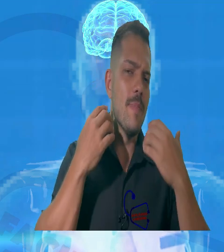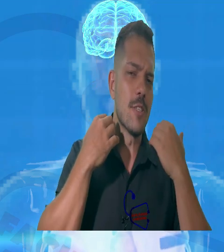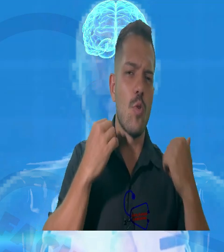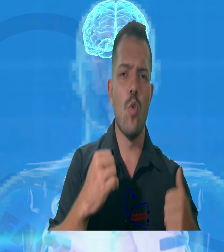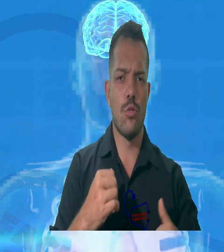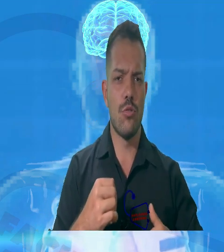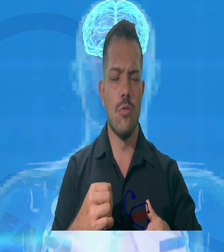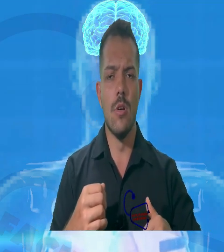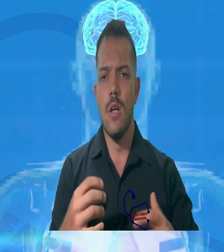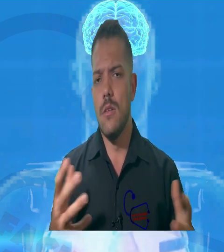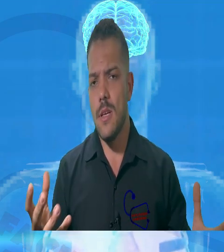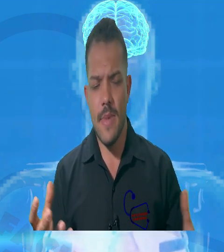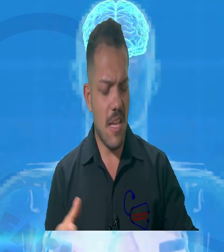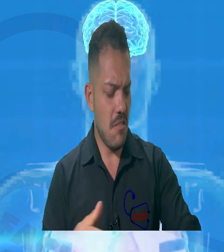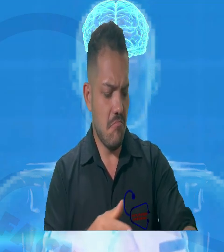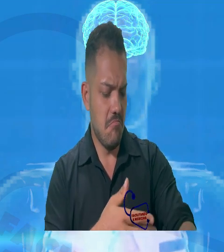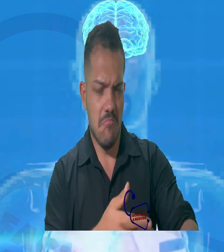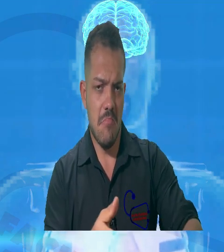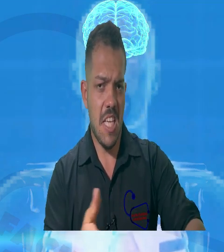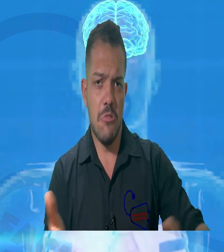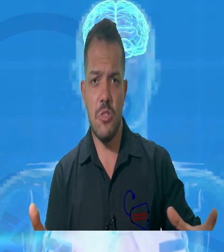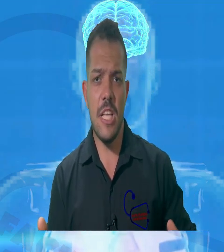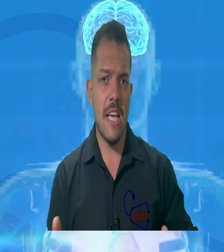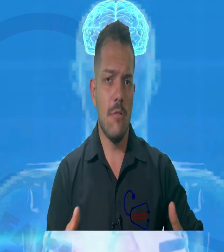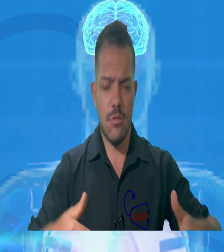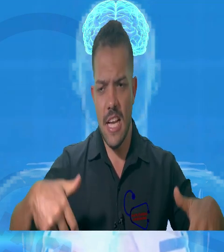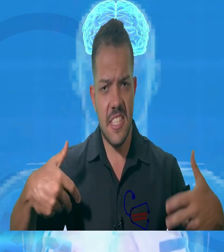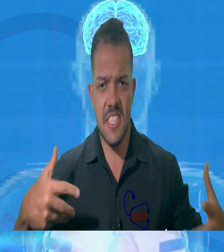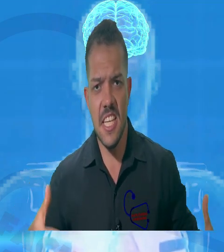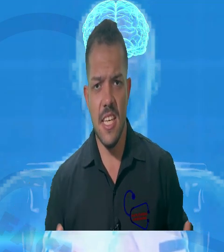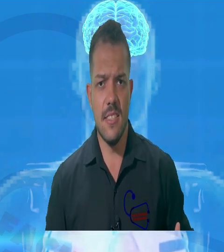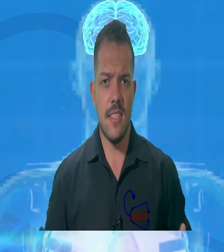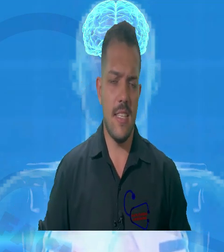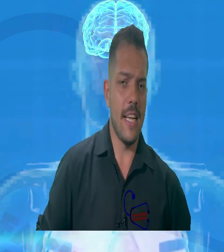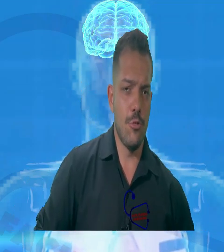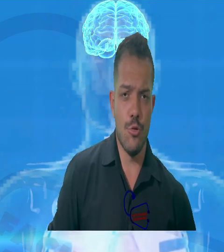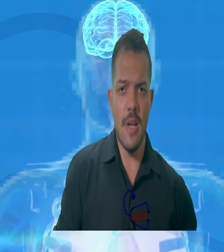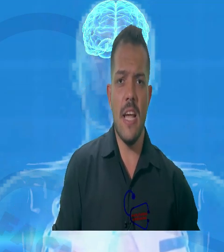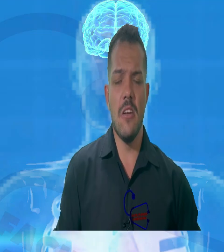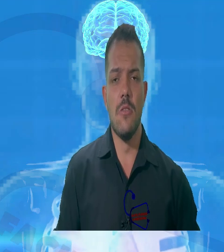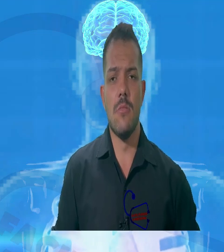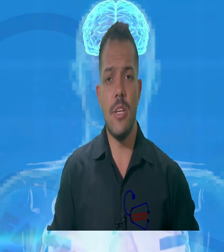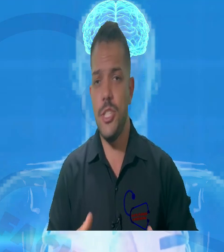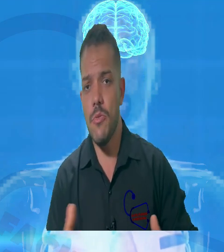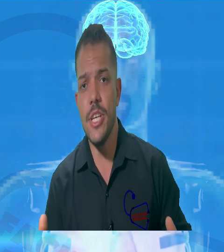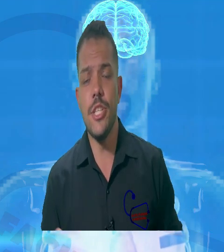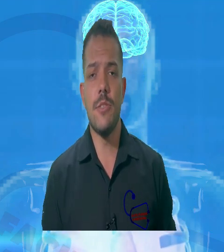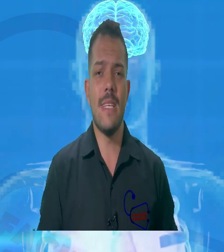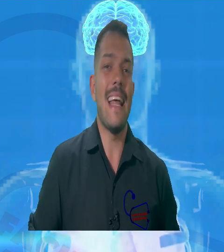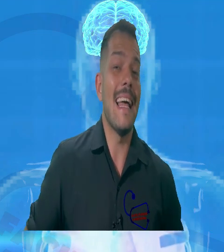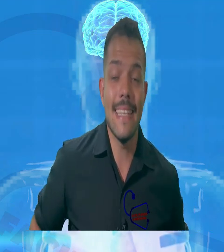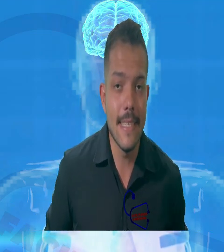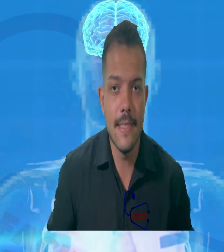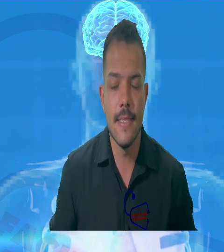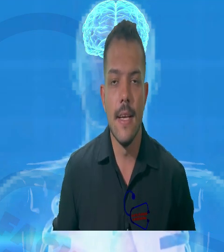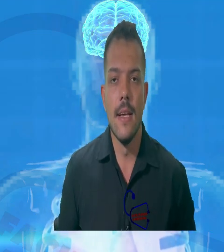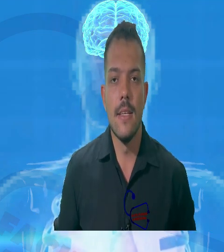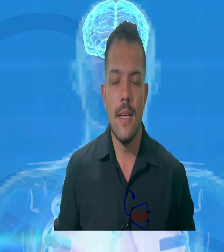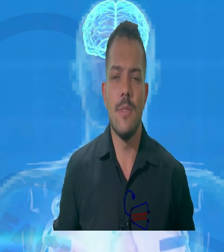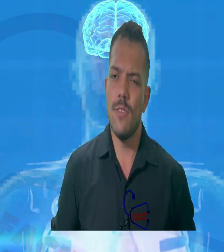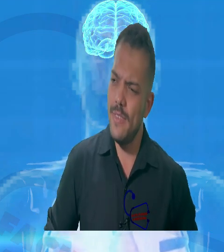neck, also between the fingers, armpits, behind the knee. intimate region buttocks, right, the person stays